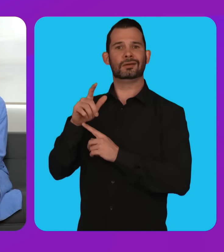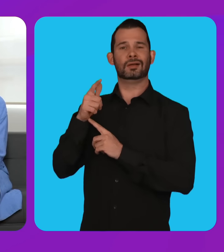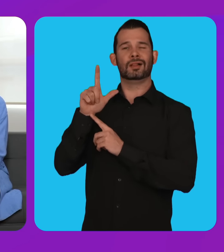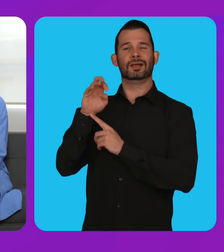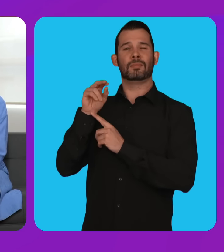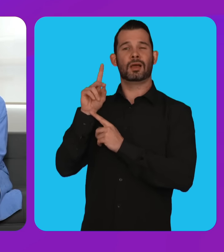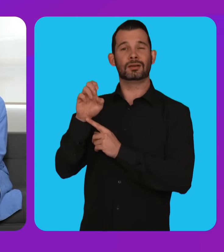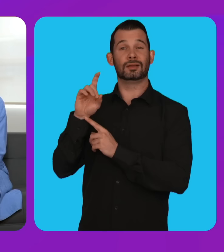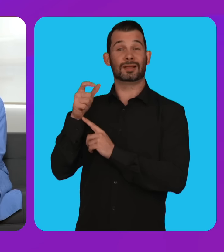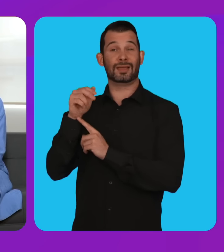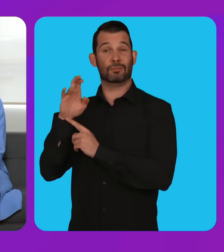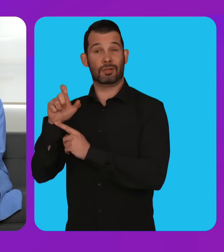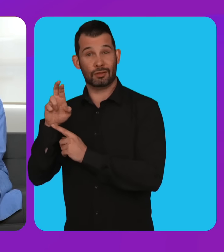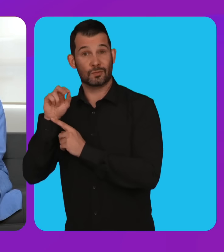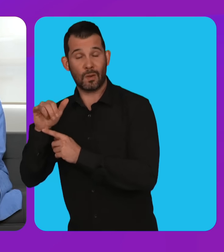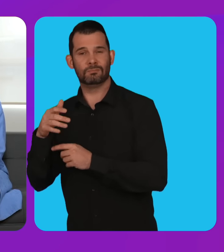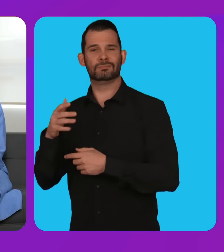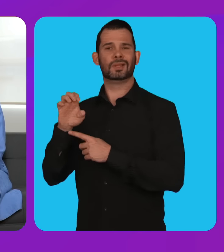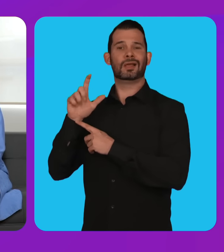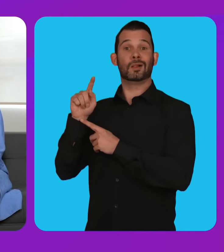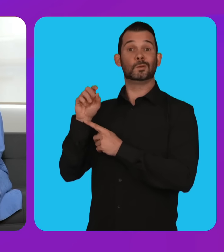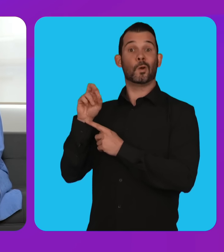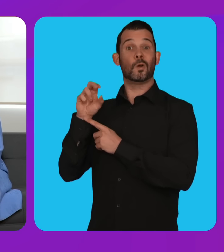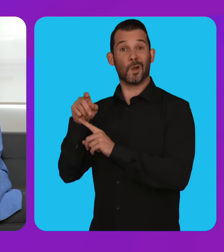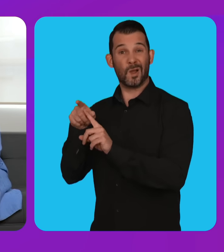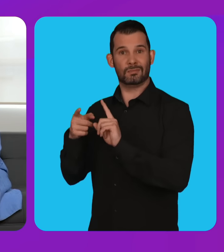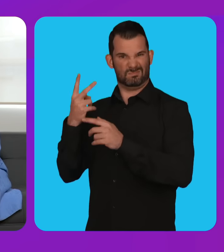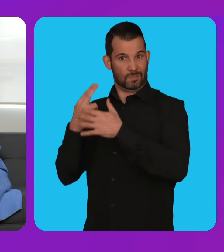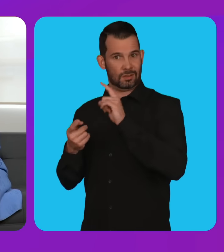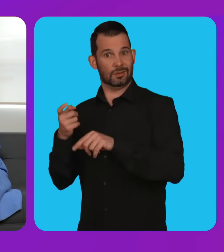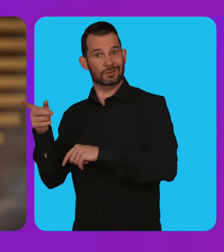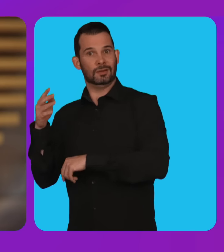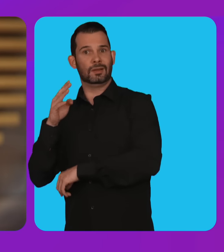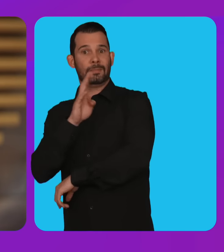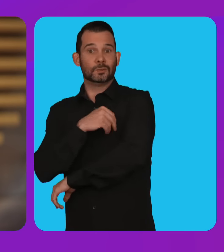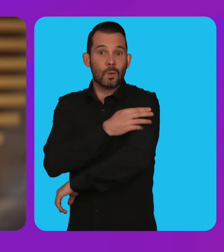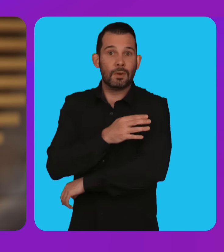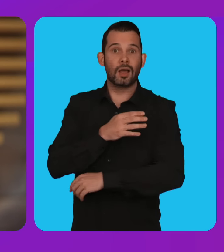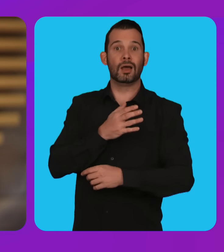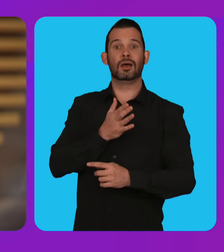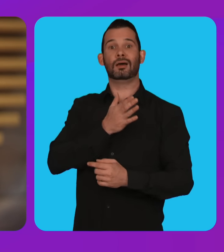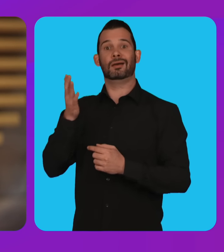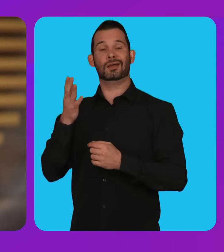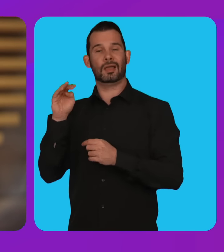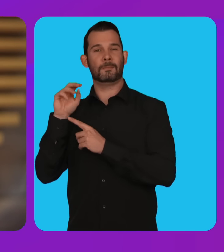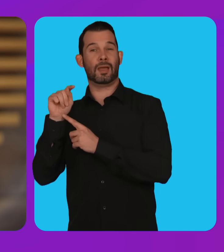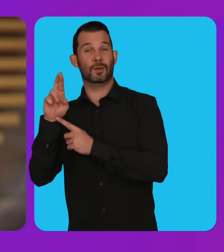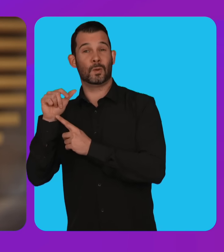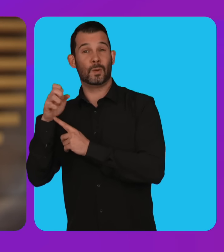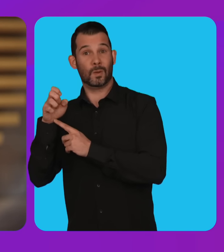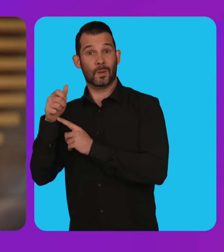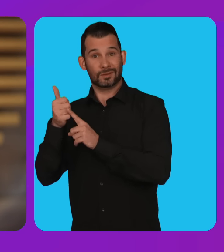h from Manitoba and Mont-Rouge